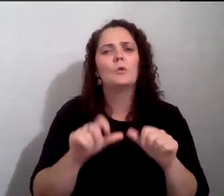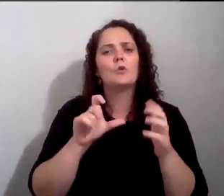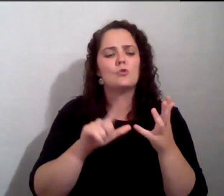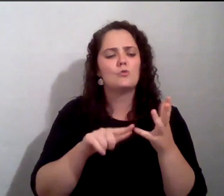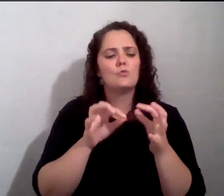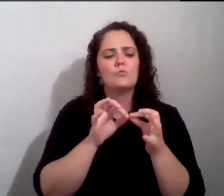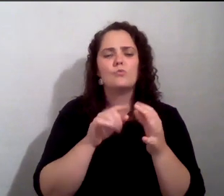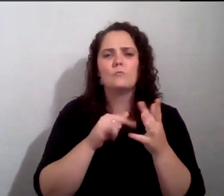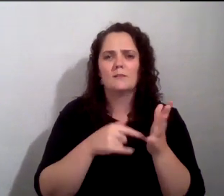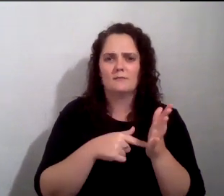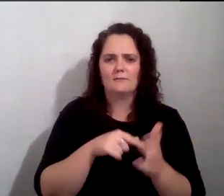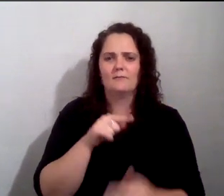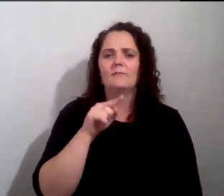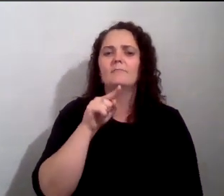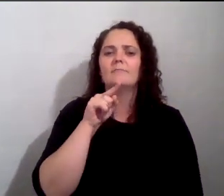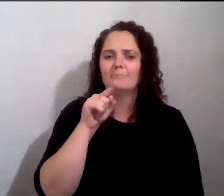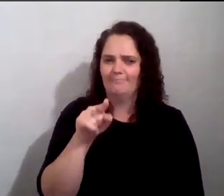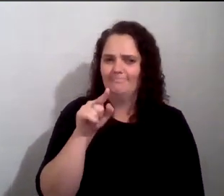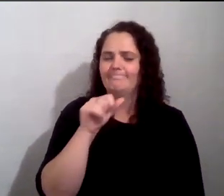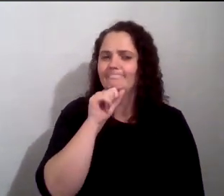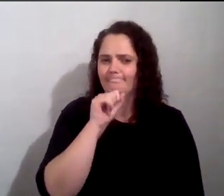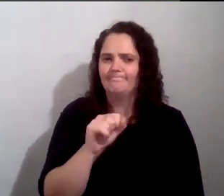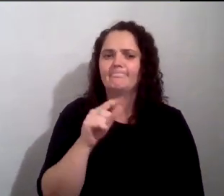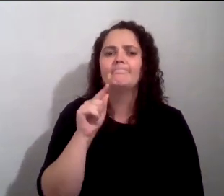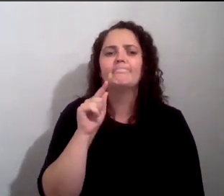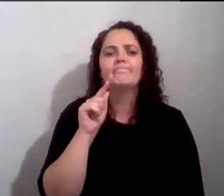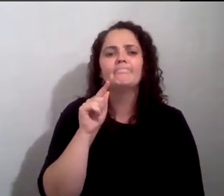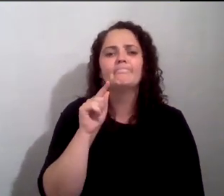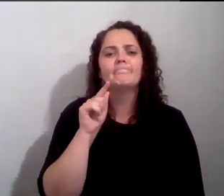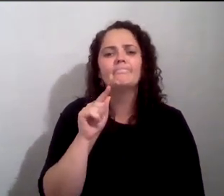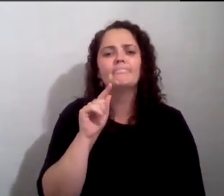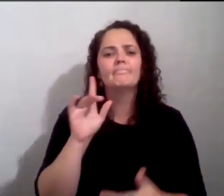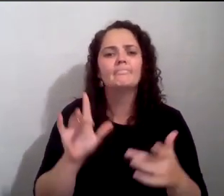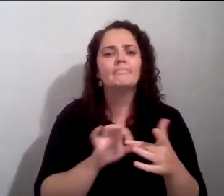methods. We can see that he owes much to the influence actually here of